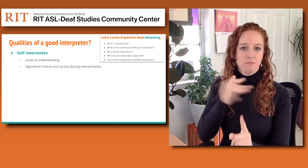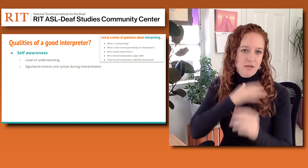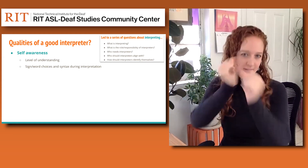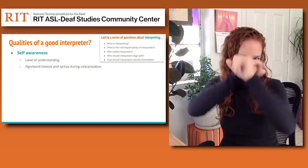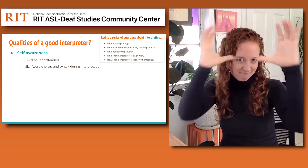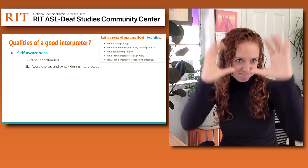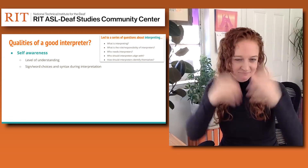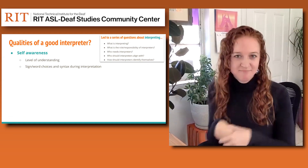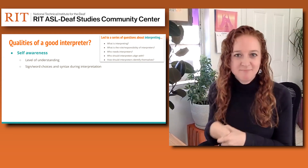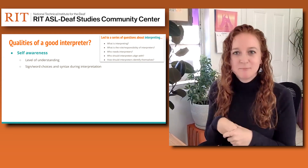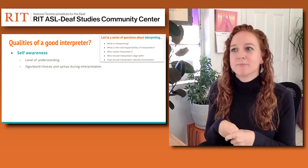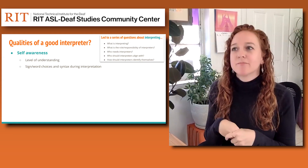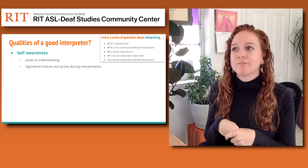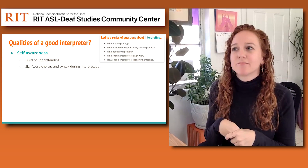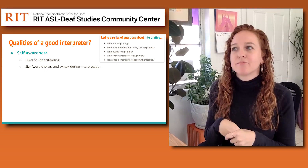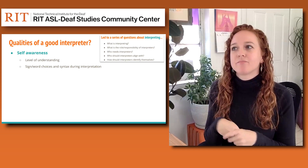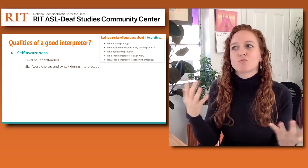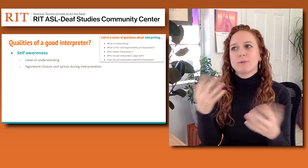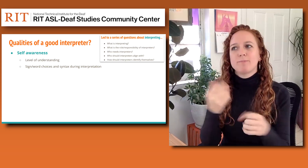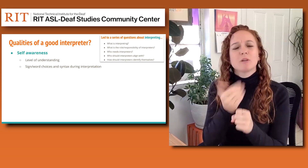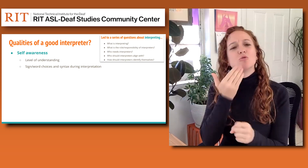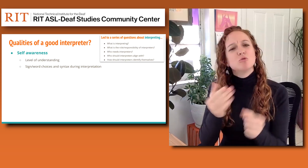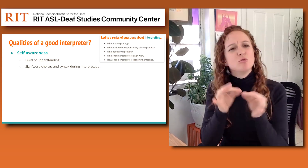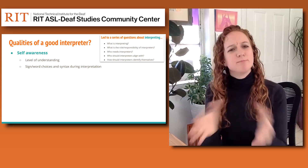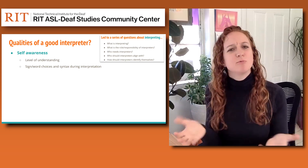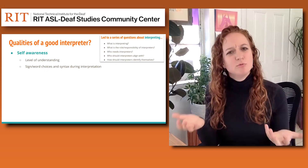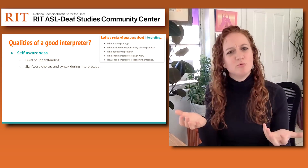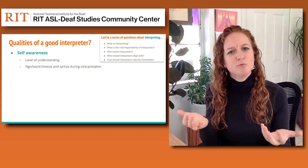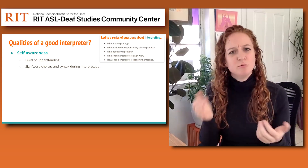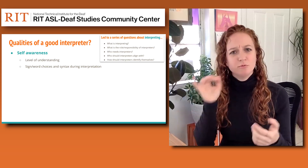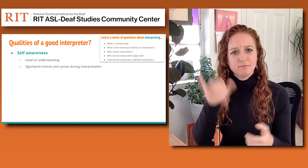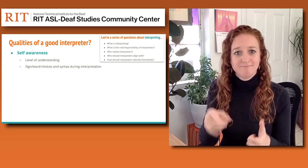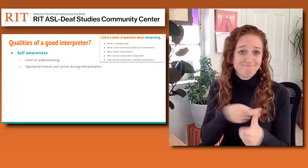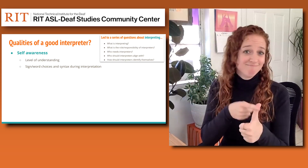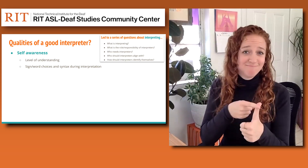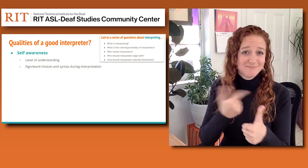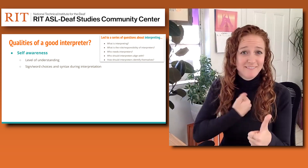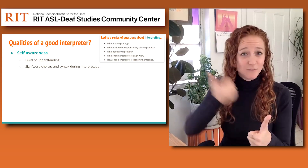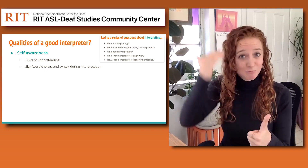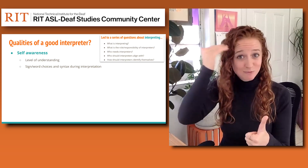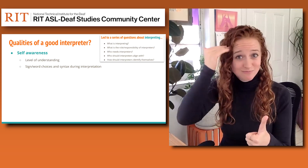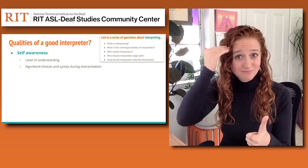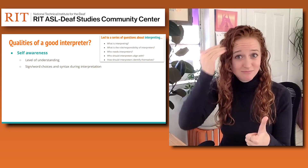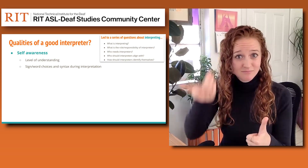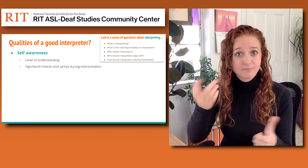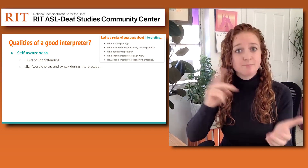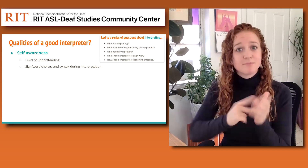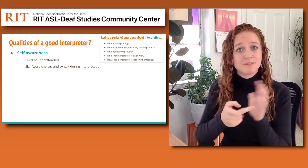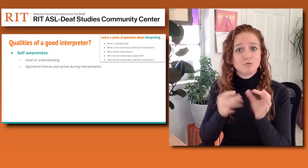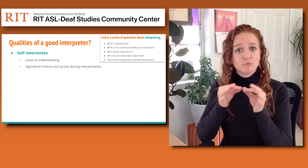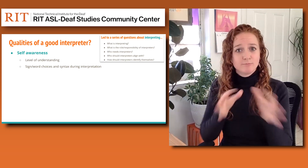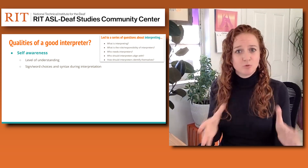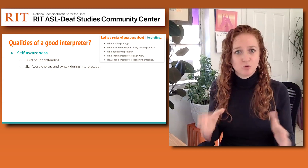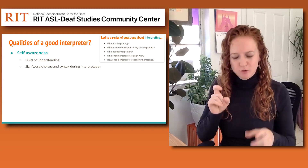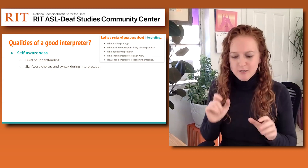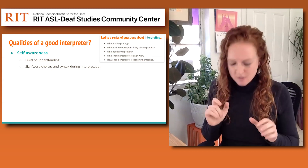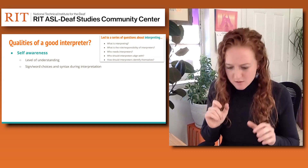in my conception of this. What is a good interpreter? Someone who is familiar with the concept?